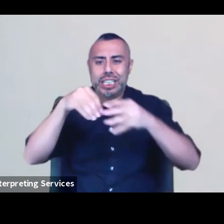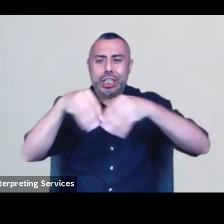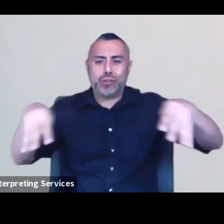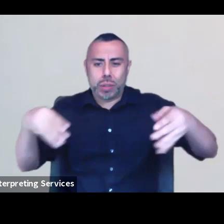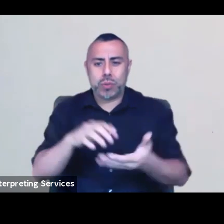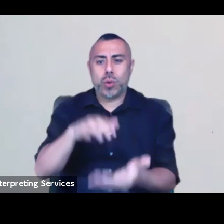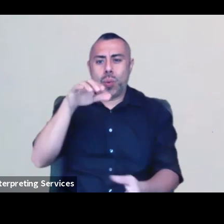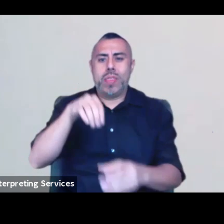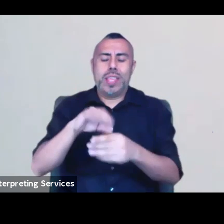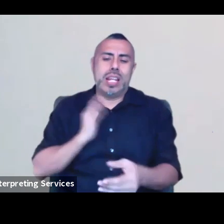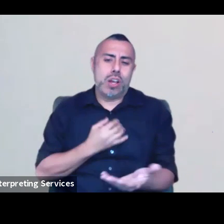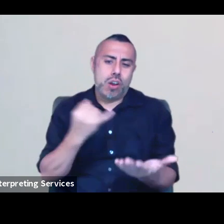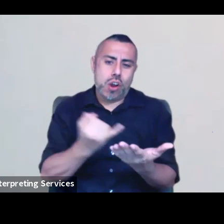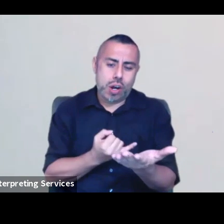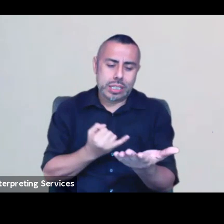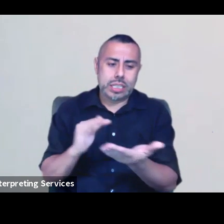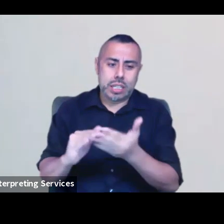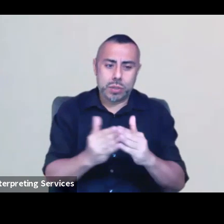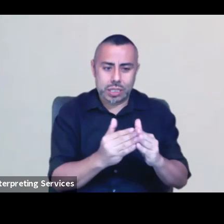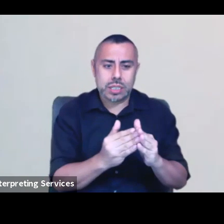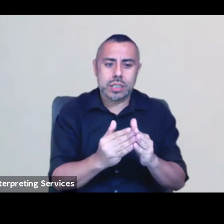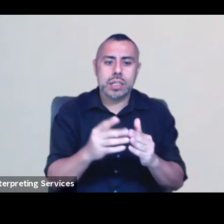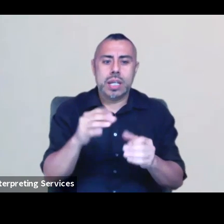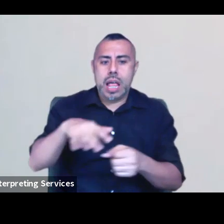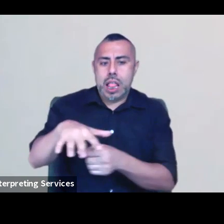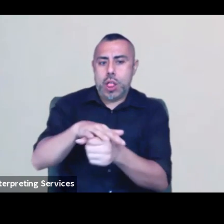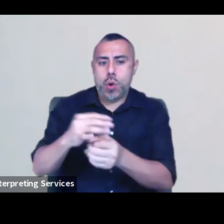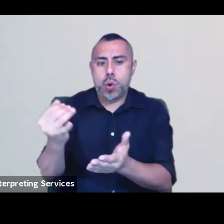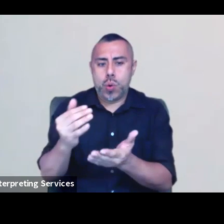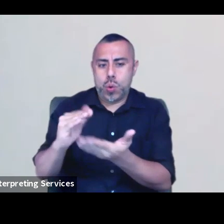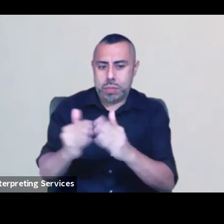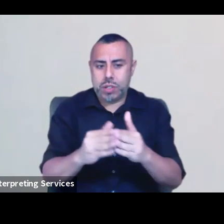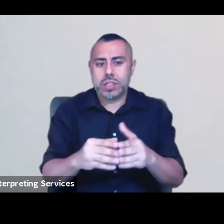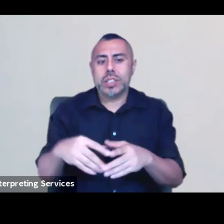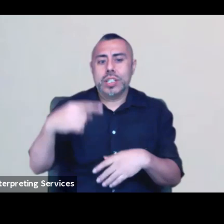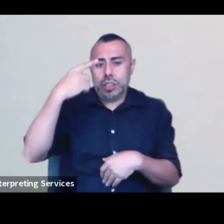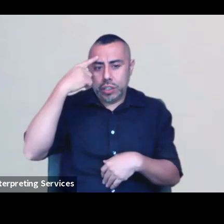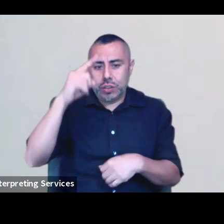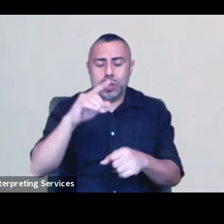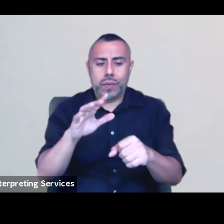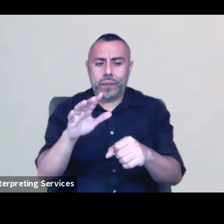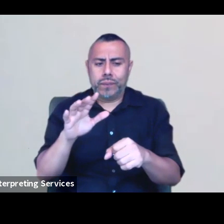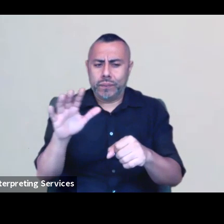to fill the gaps of government programs and provide assistance to those most vulnerable.